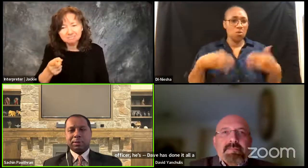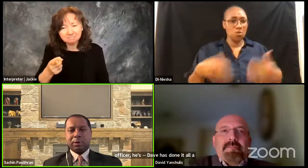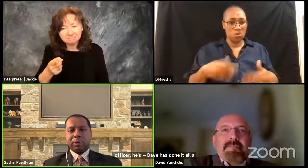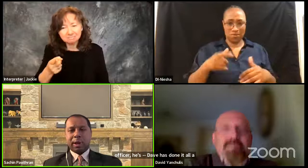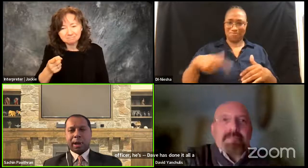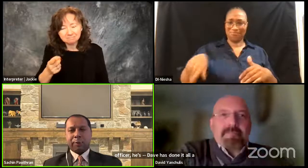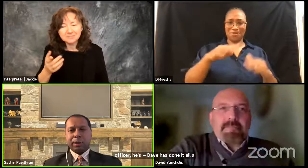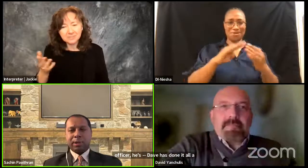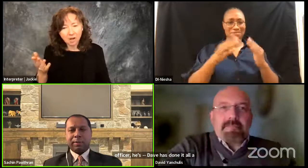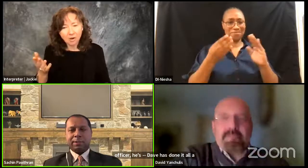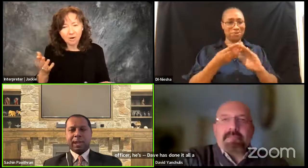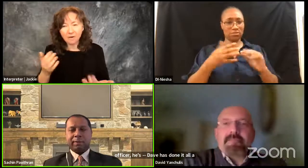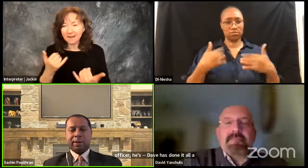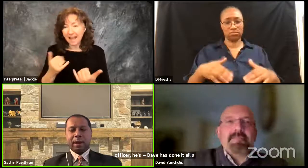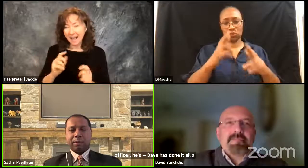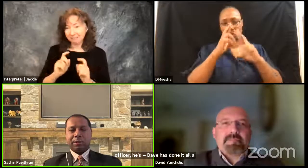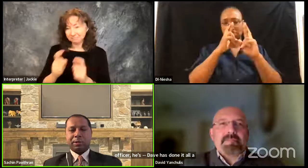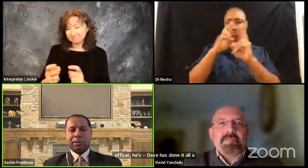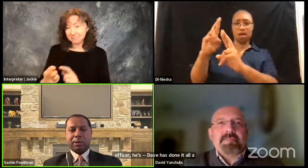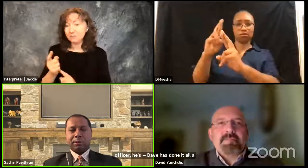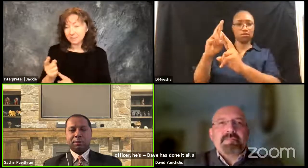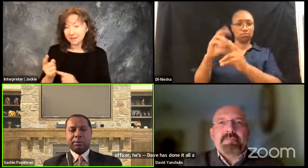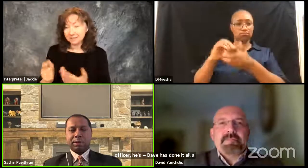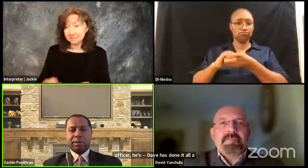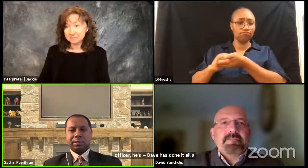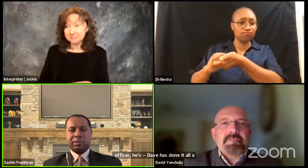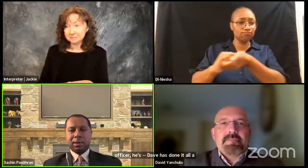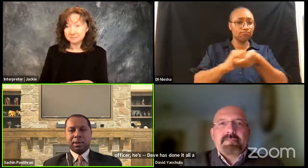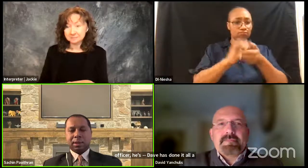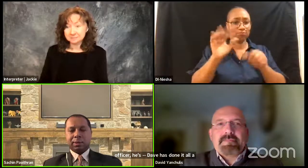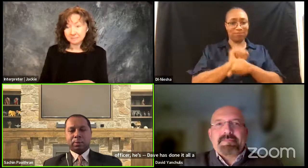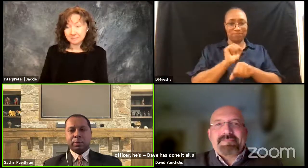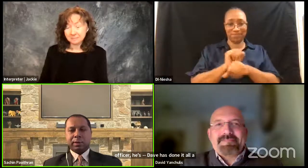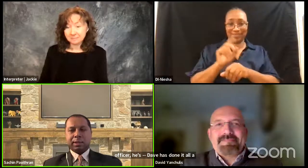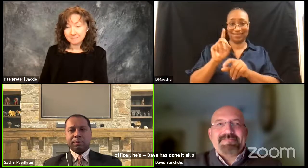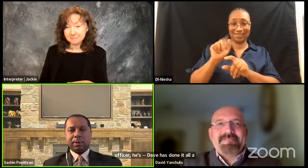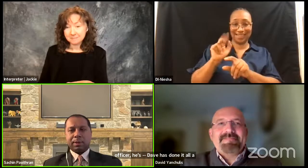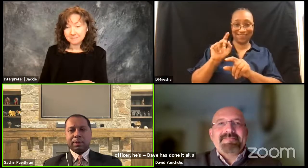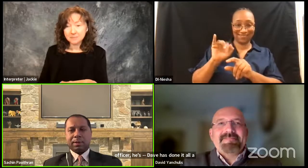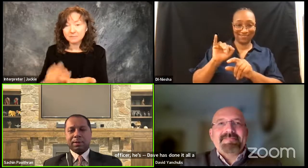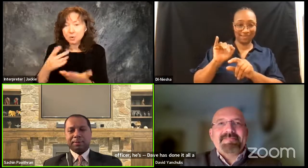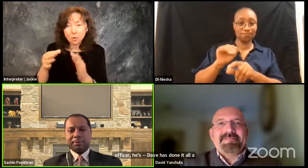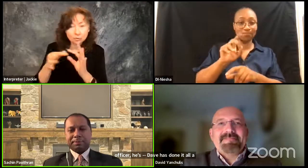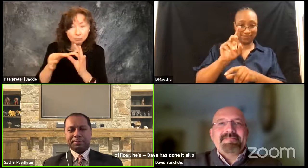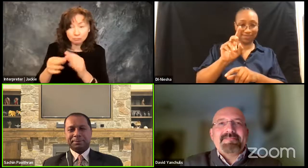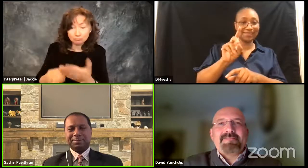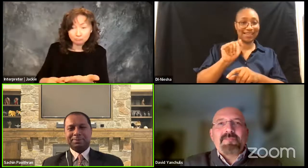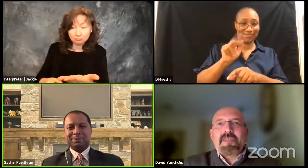So I want to give Dave an opportunity to address the board and the public.